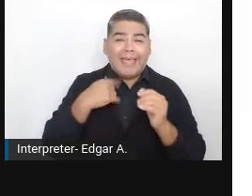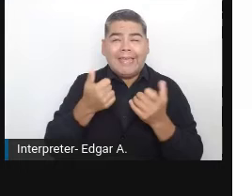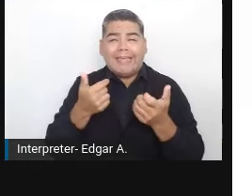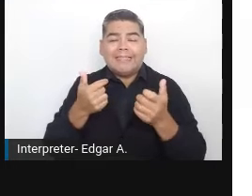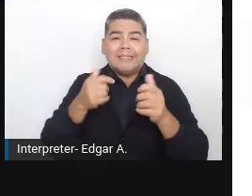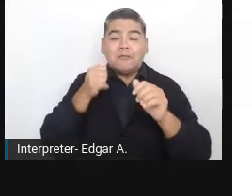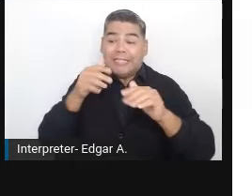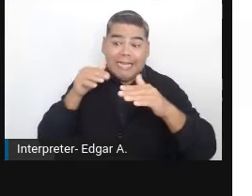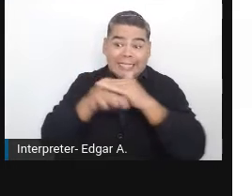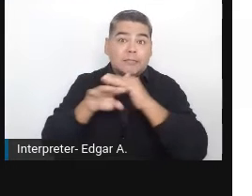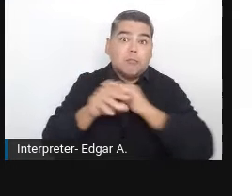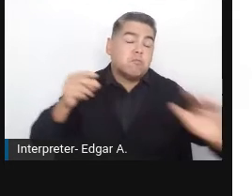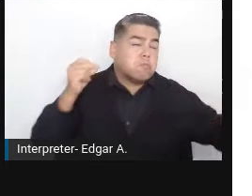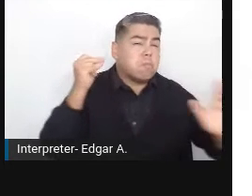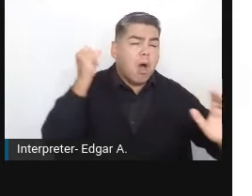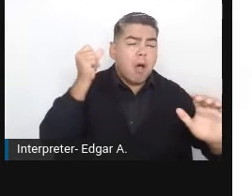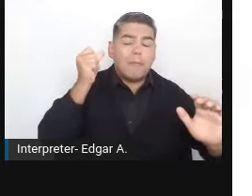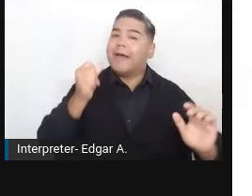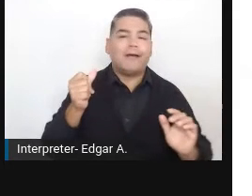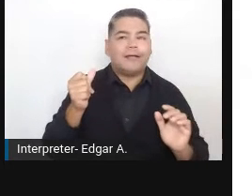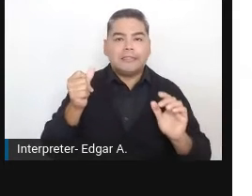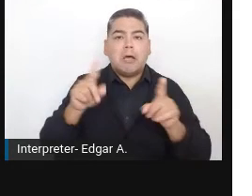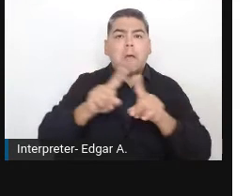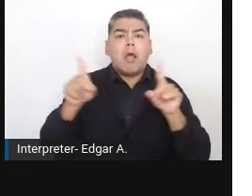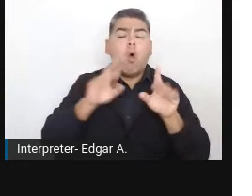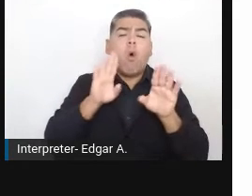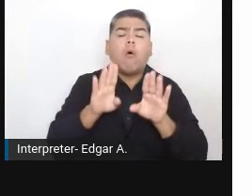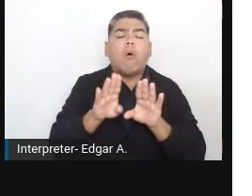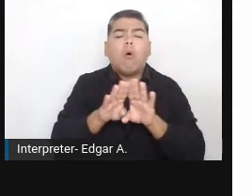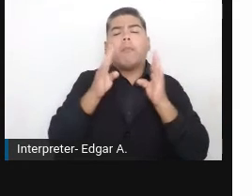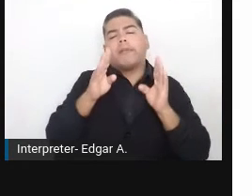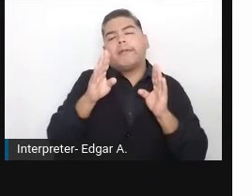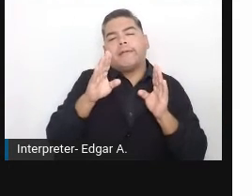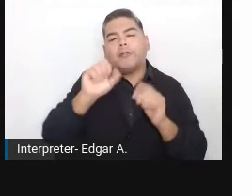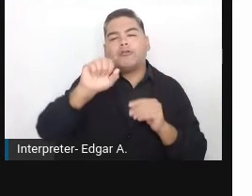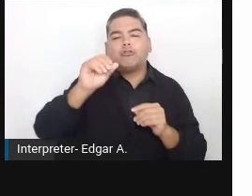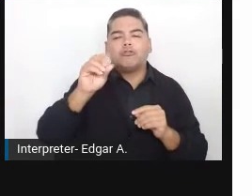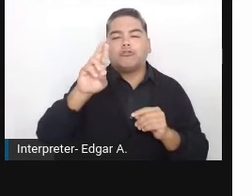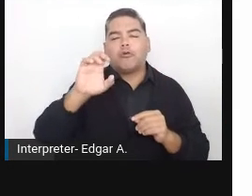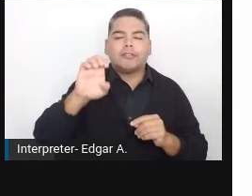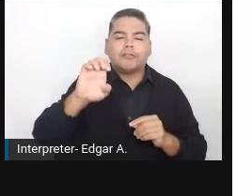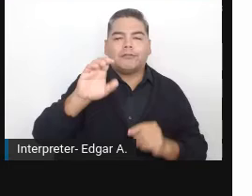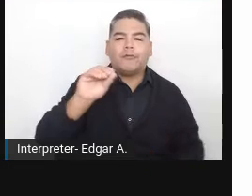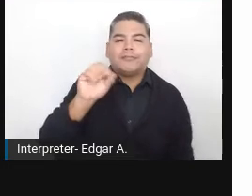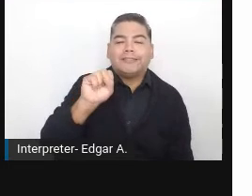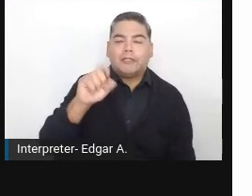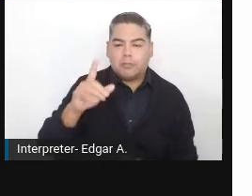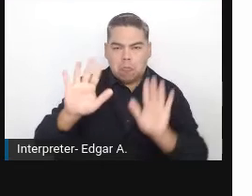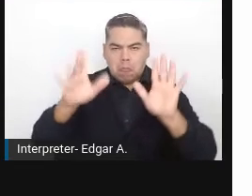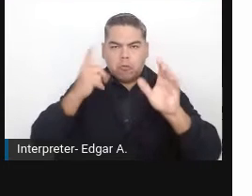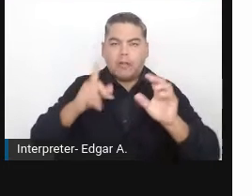but never fear it's open source so we could fix it. I started hacking the files to make it accessible.